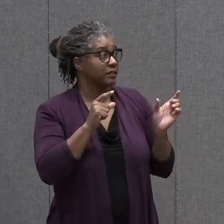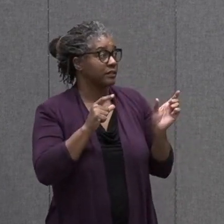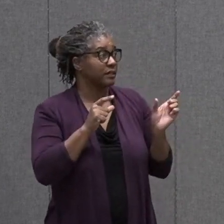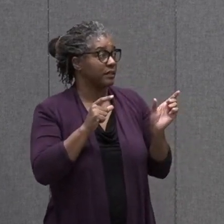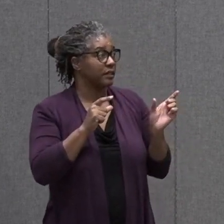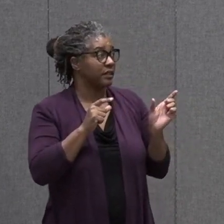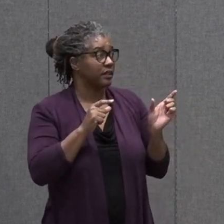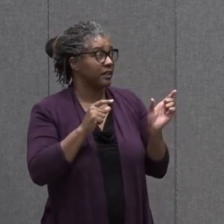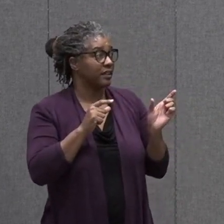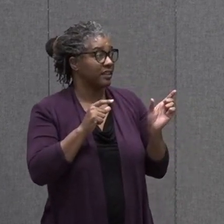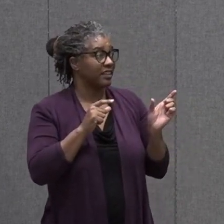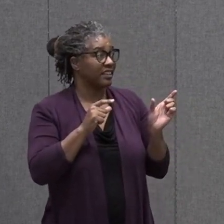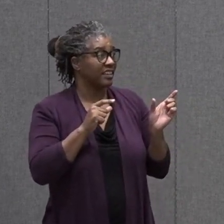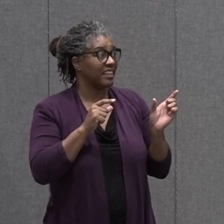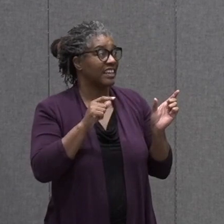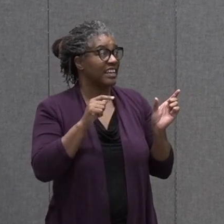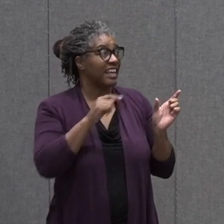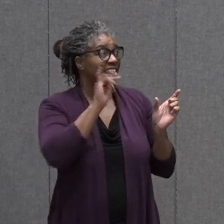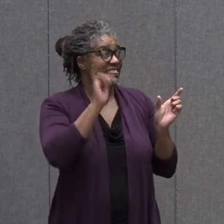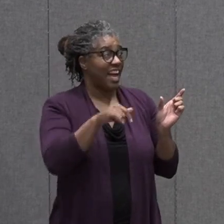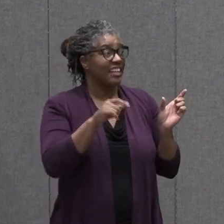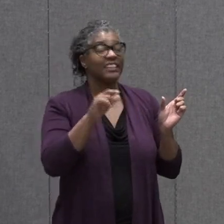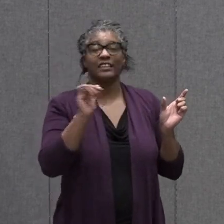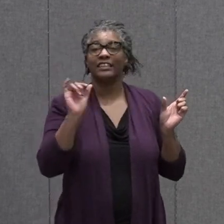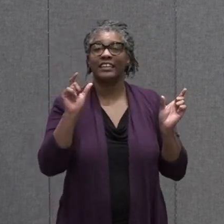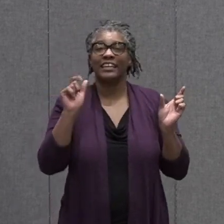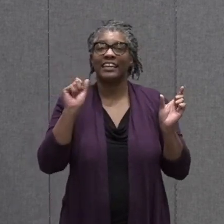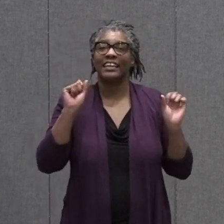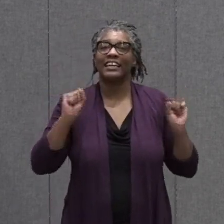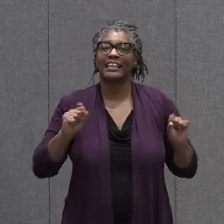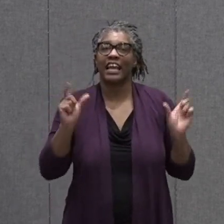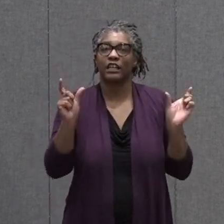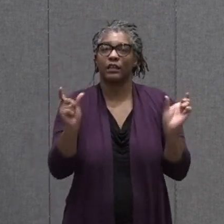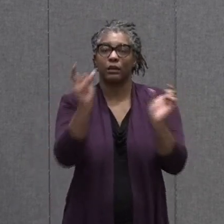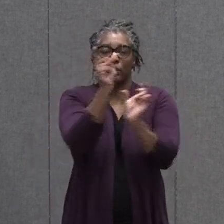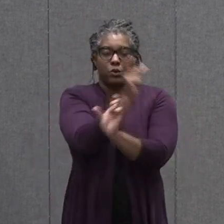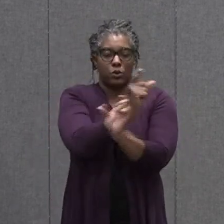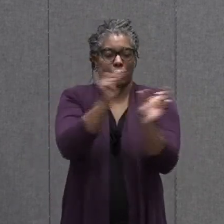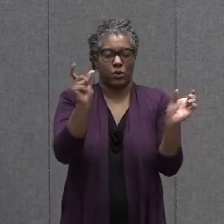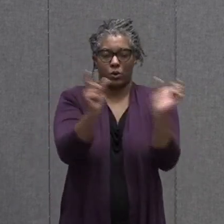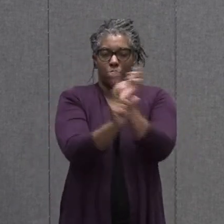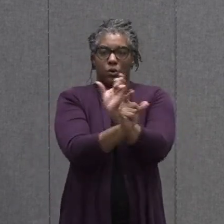and move them around. Remember, our vowels are written in red,